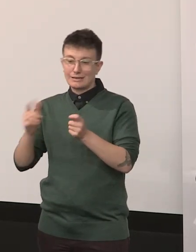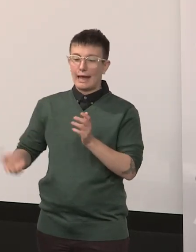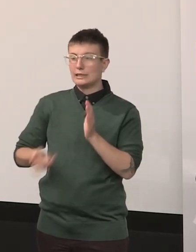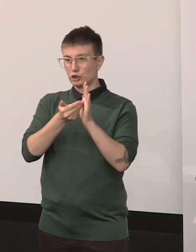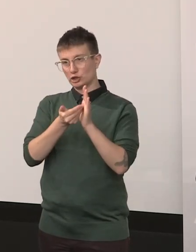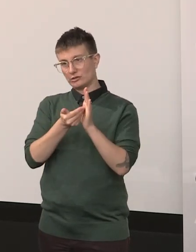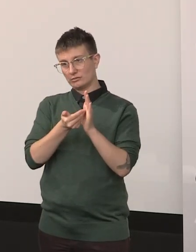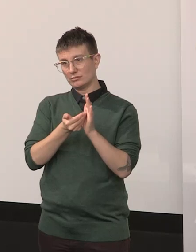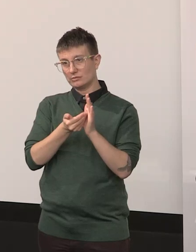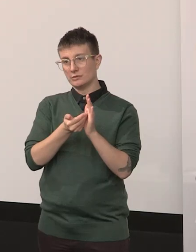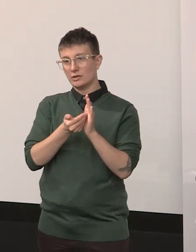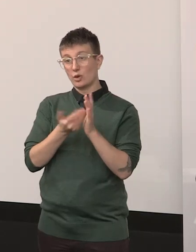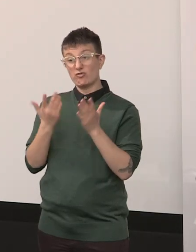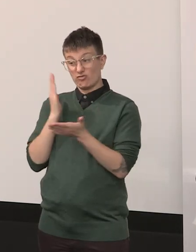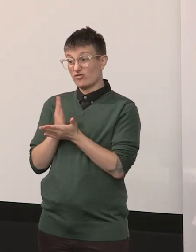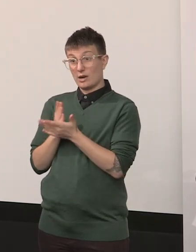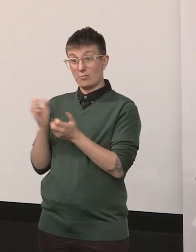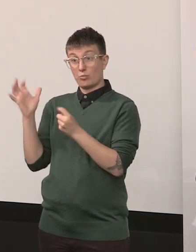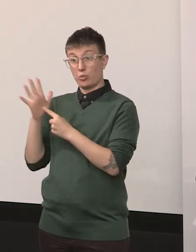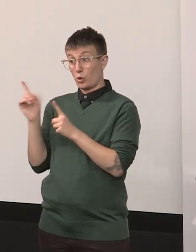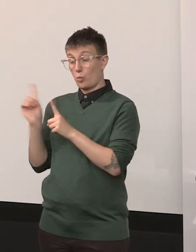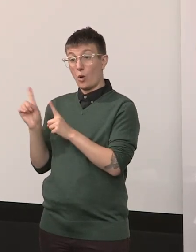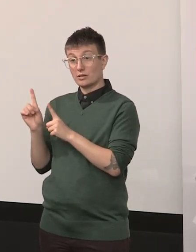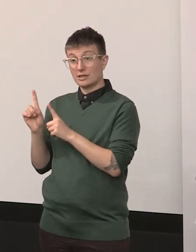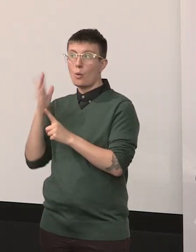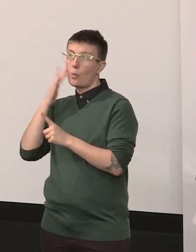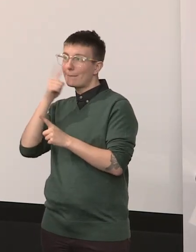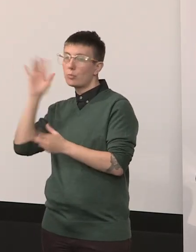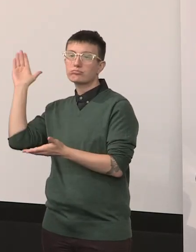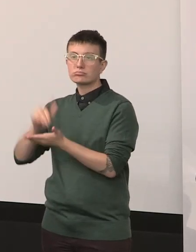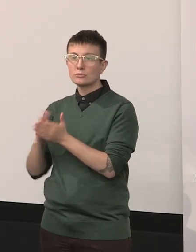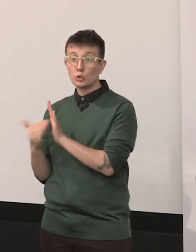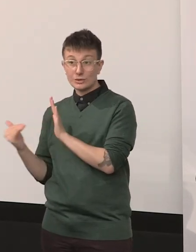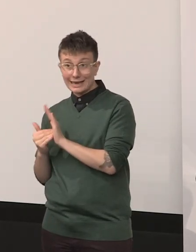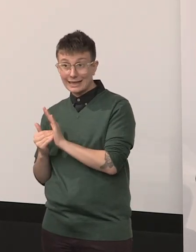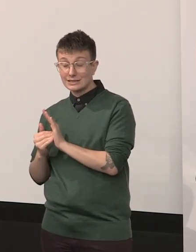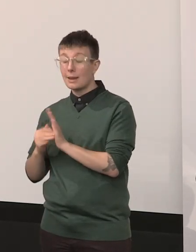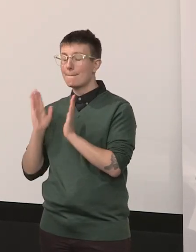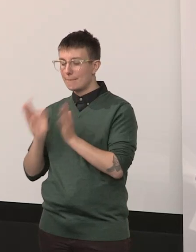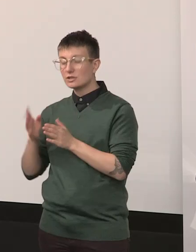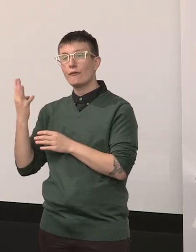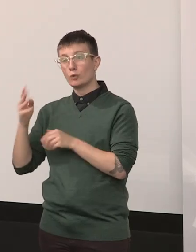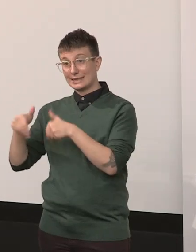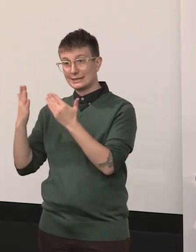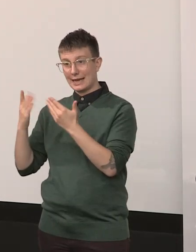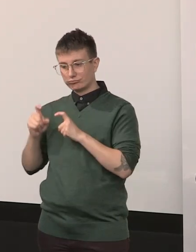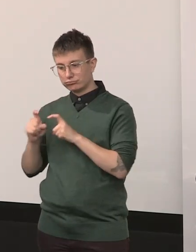that the testing was introduced as a belt-and-braces to the mainstay of the border